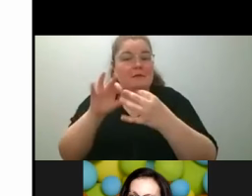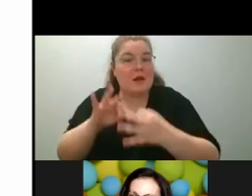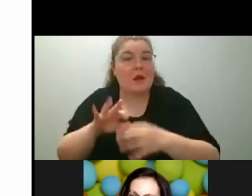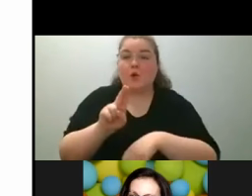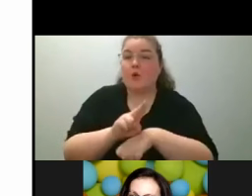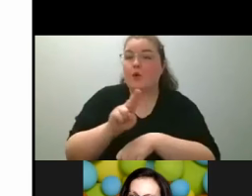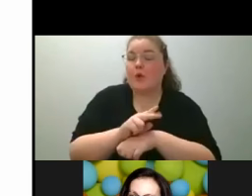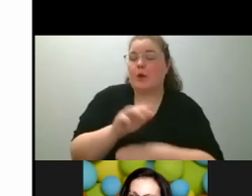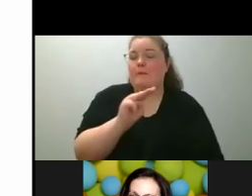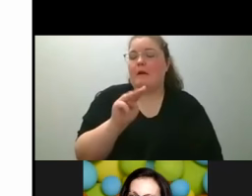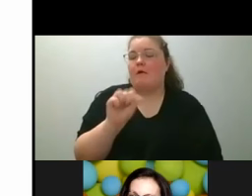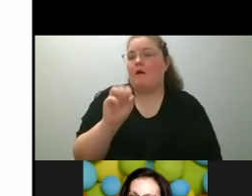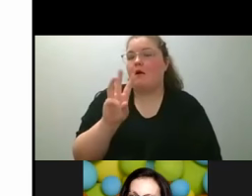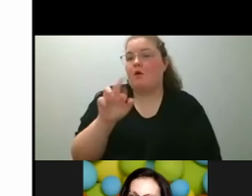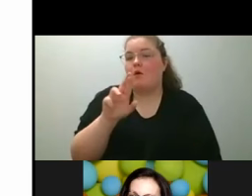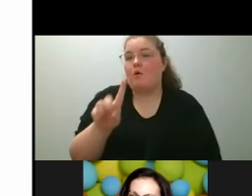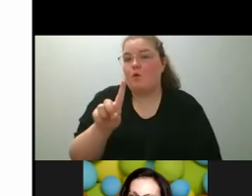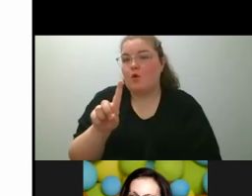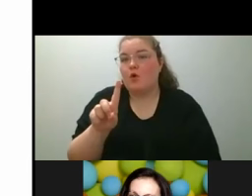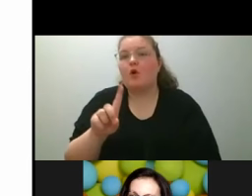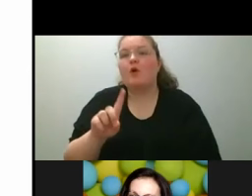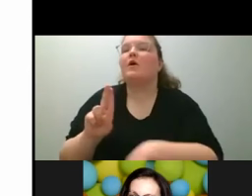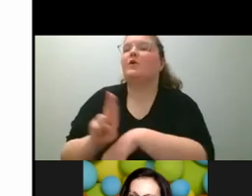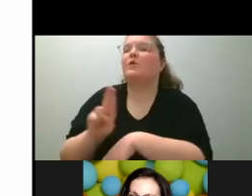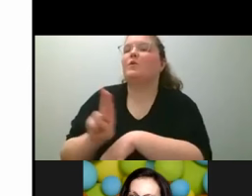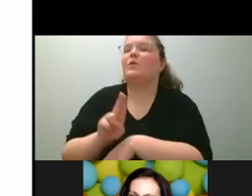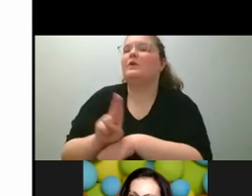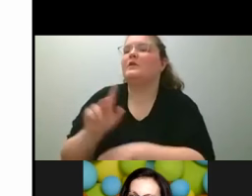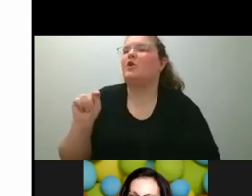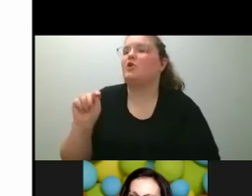or something similar using track changes is invaluable.